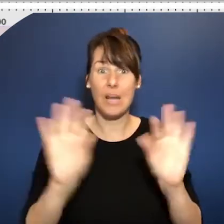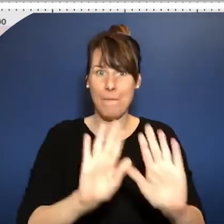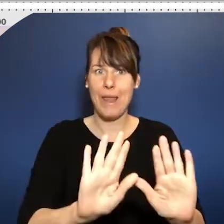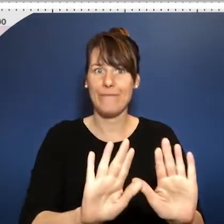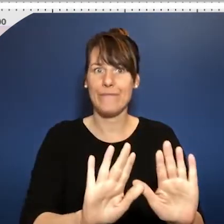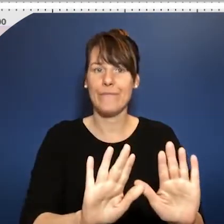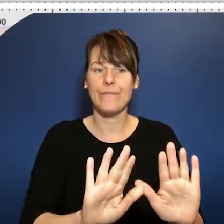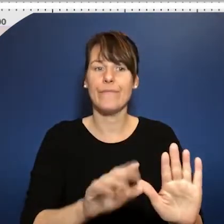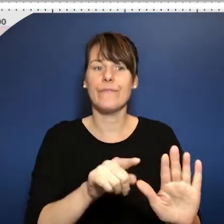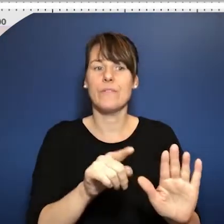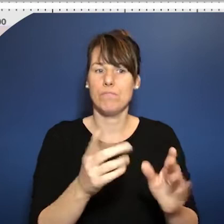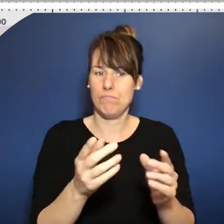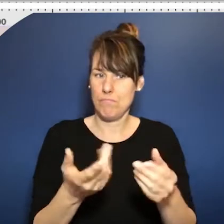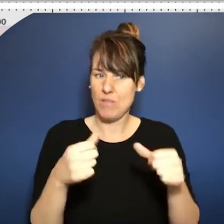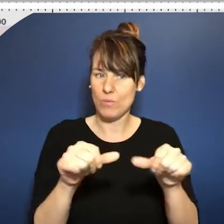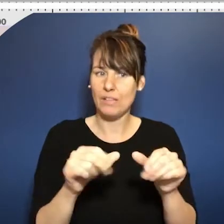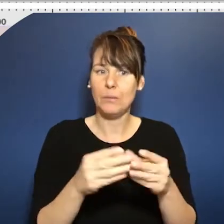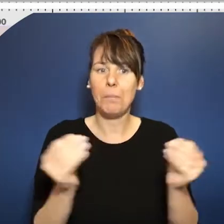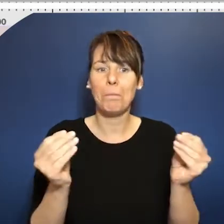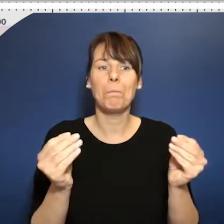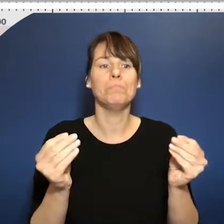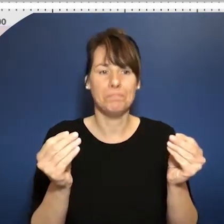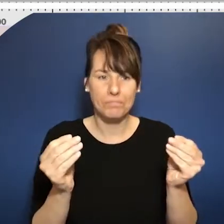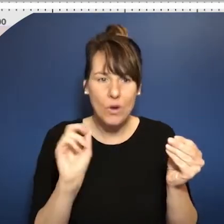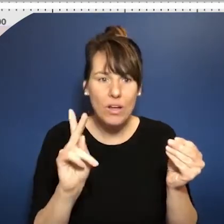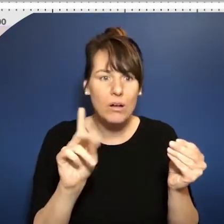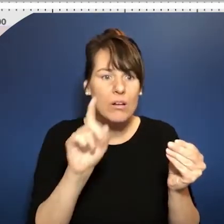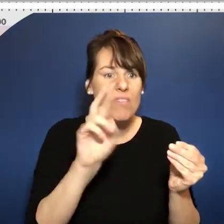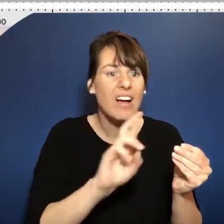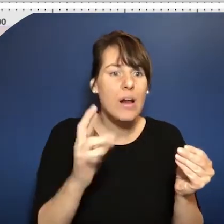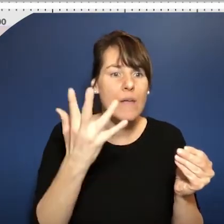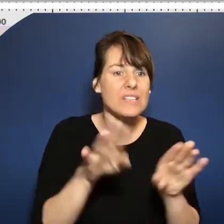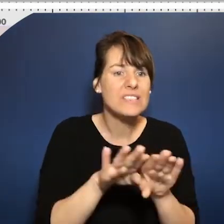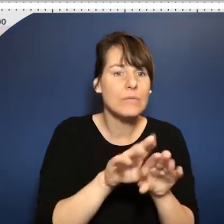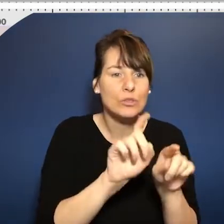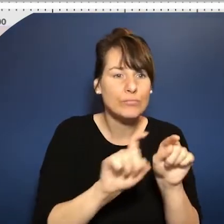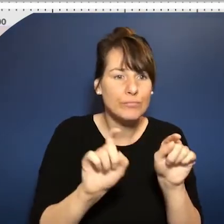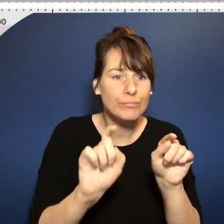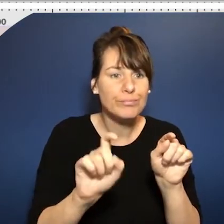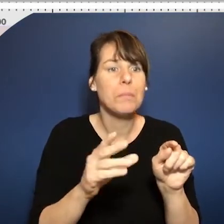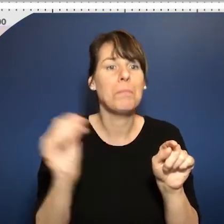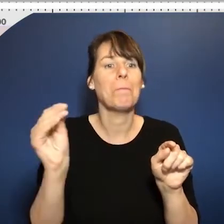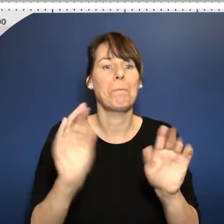it deletes the annotation, not the tier, but the annotation. And I will do the same thing for the right hand tier.